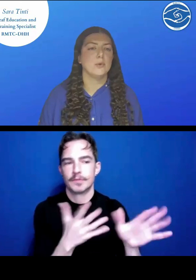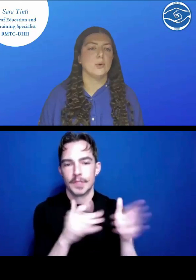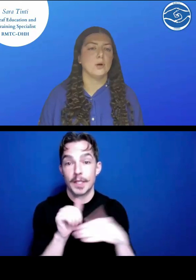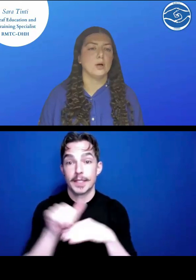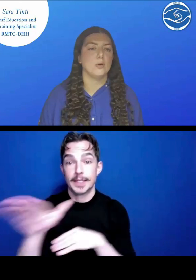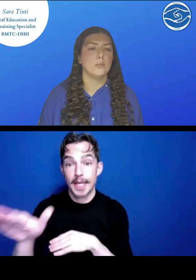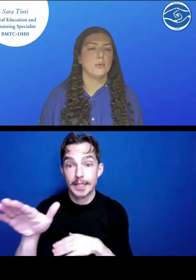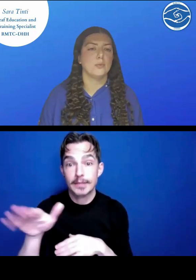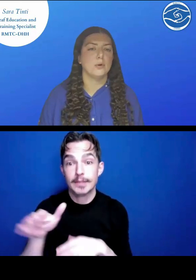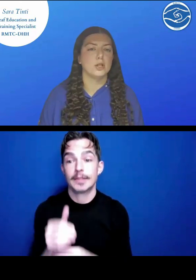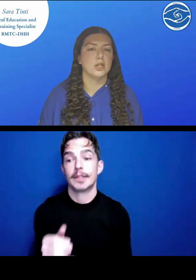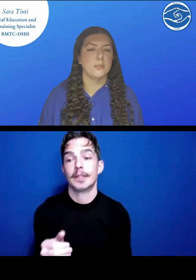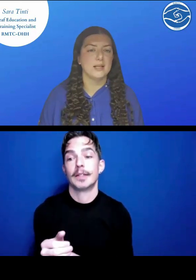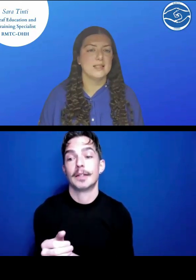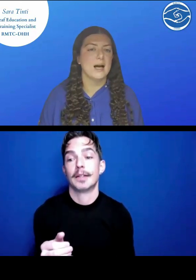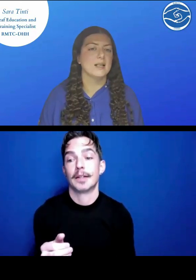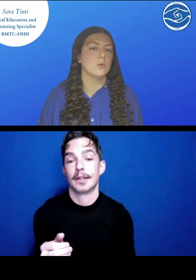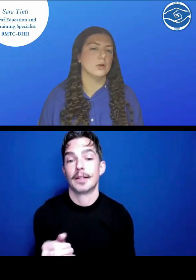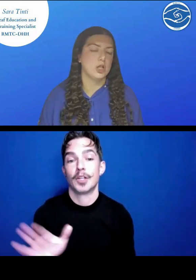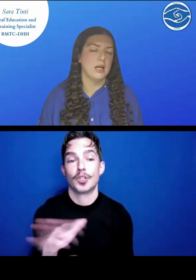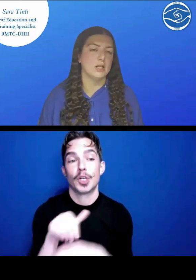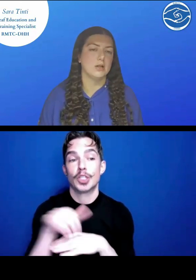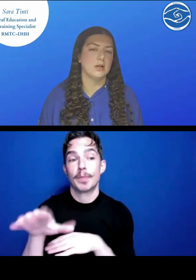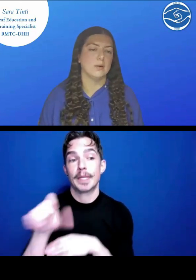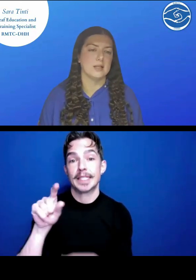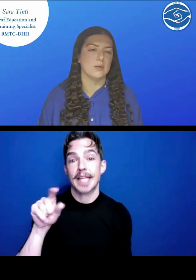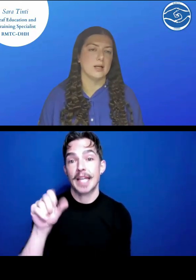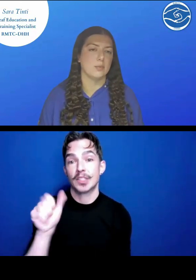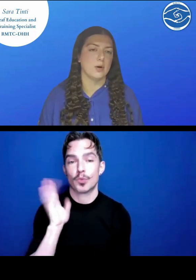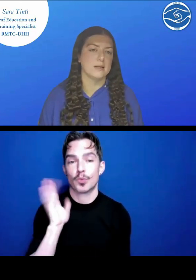your your your shipping status will change here. It won't say ready to